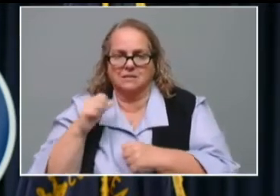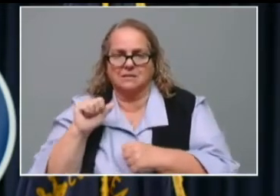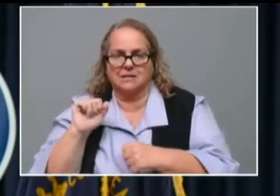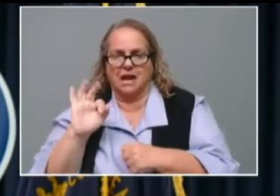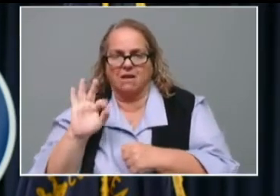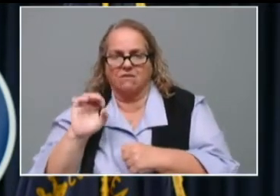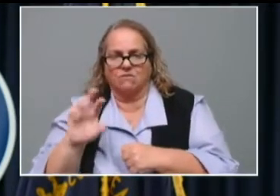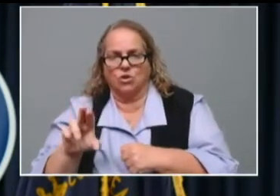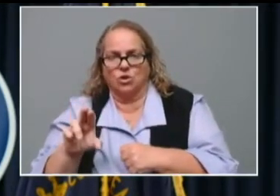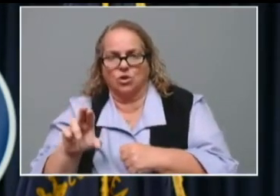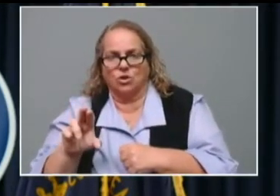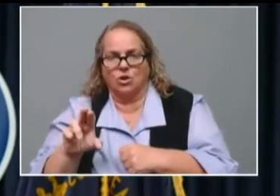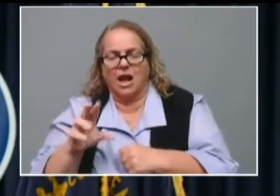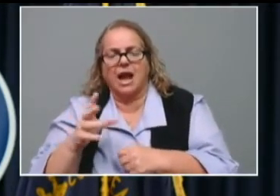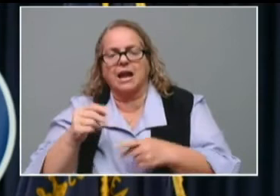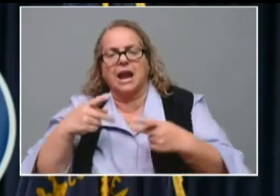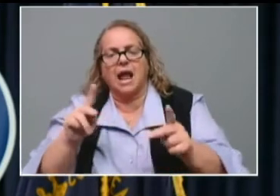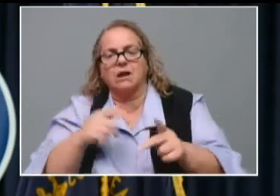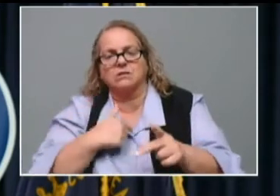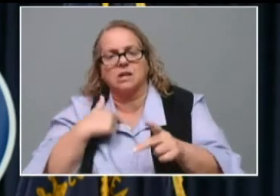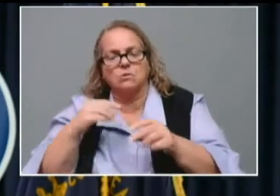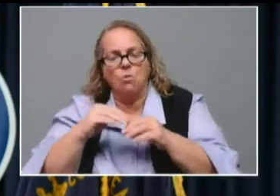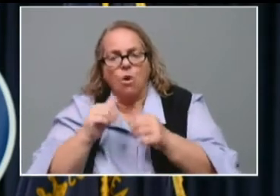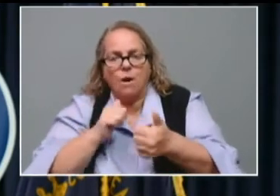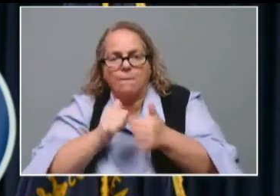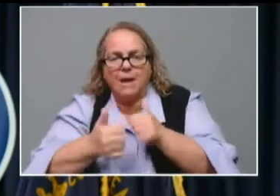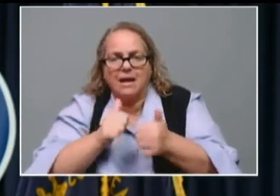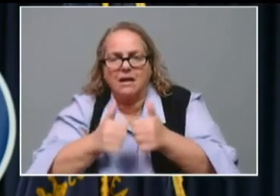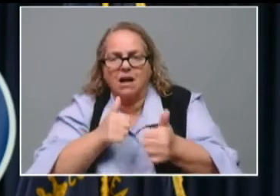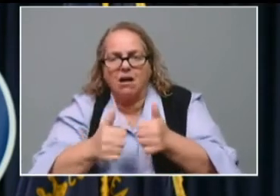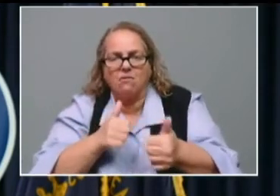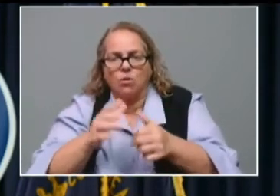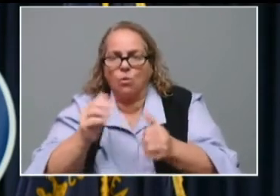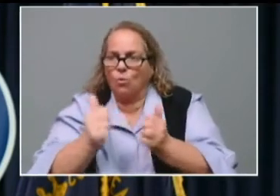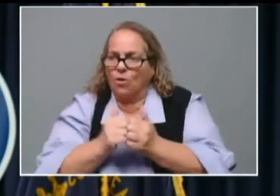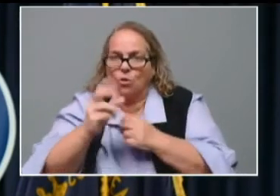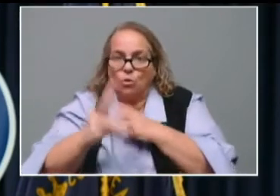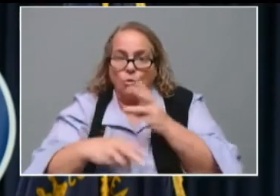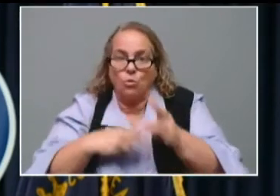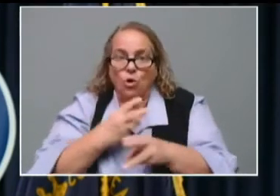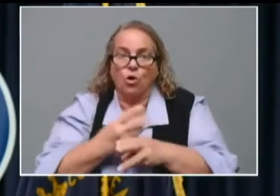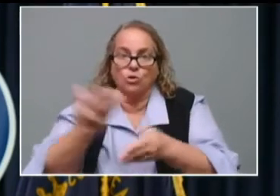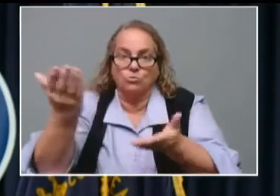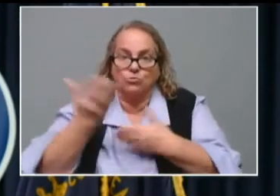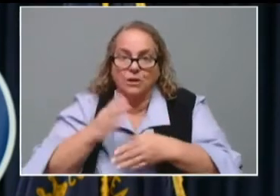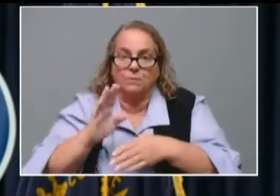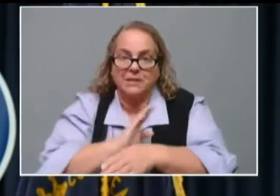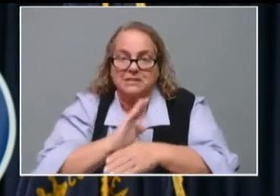competitive worldwide and it's gonna help ensure that um we are still the